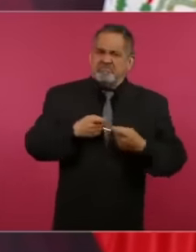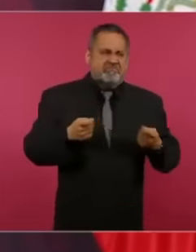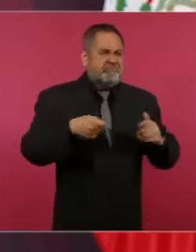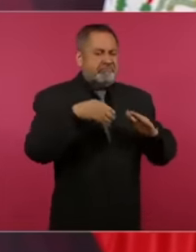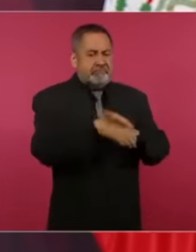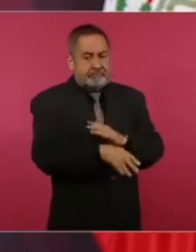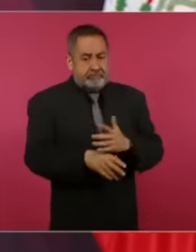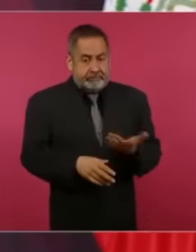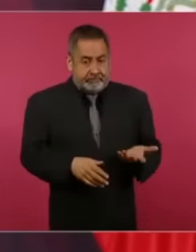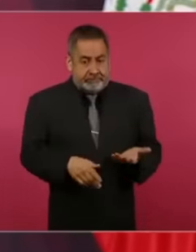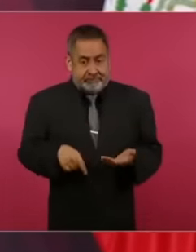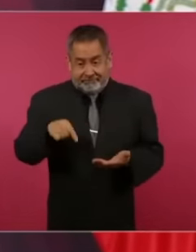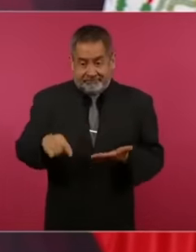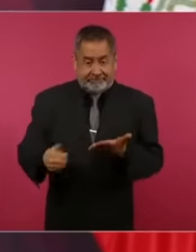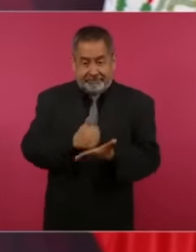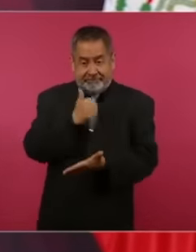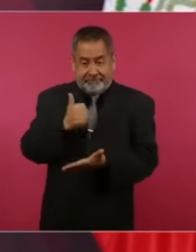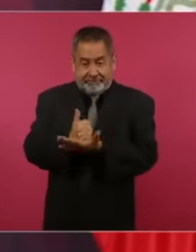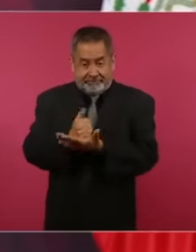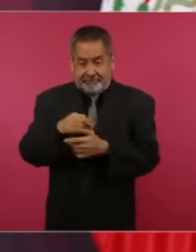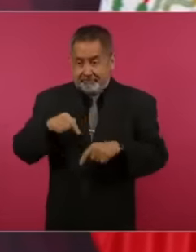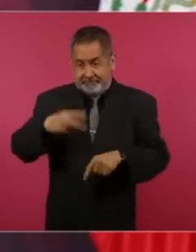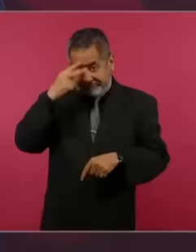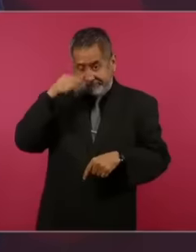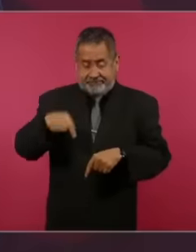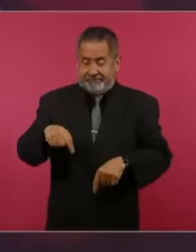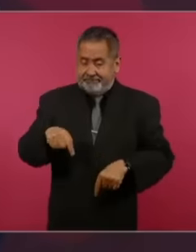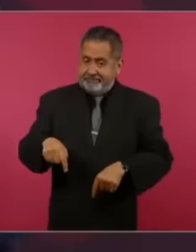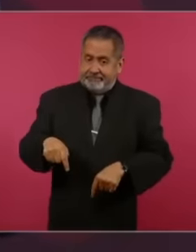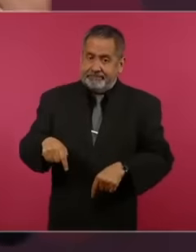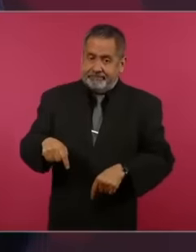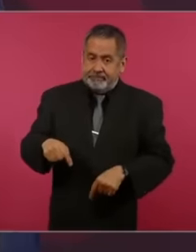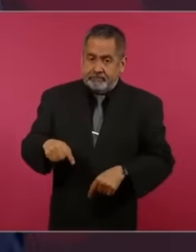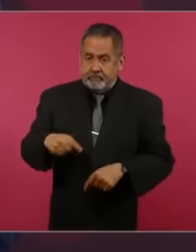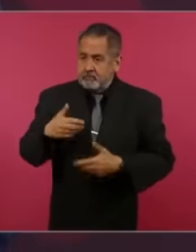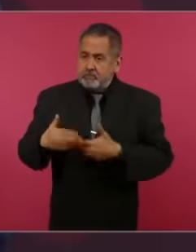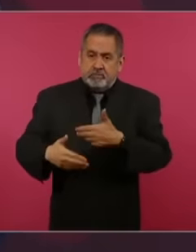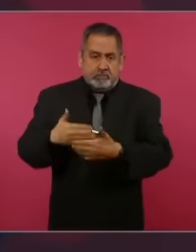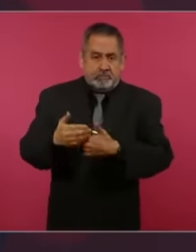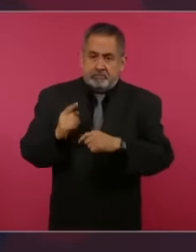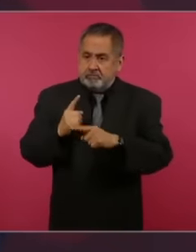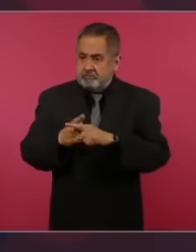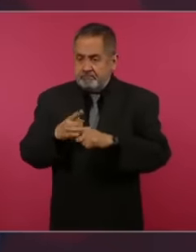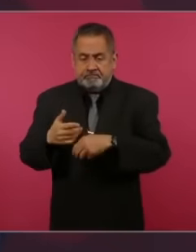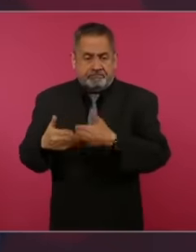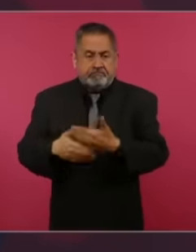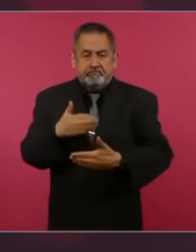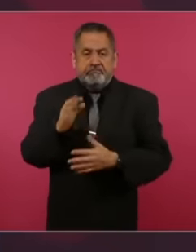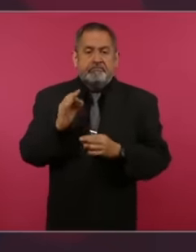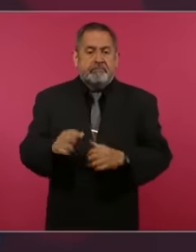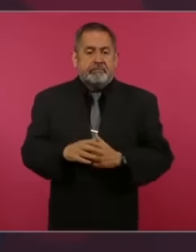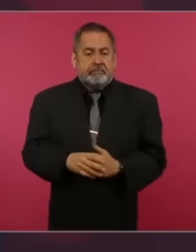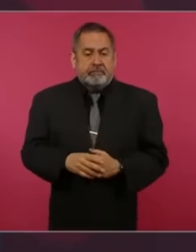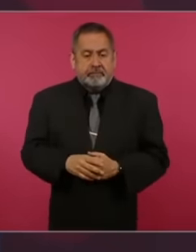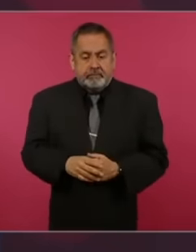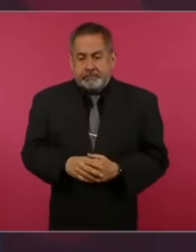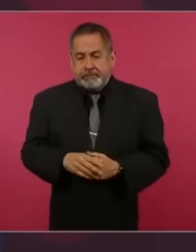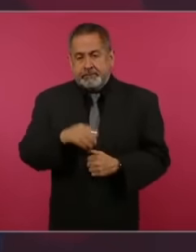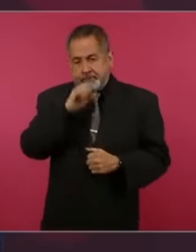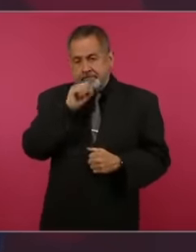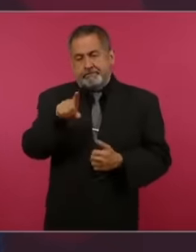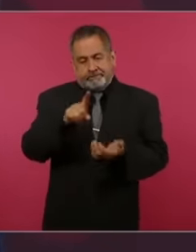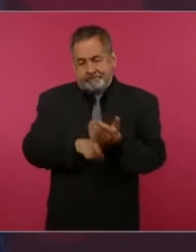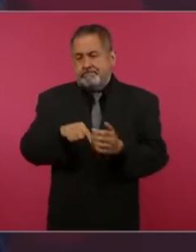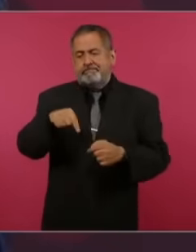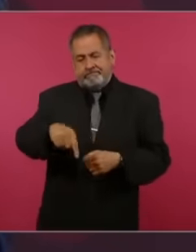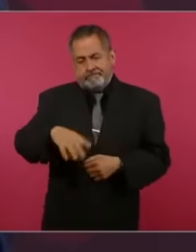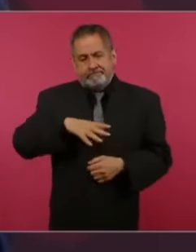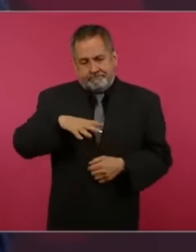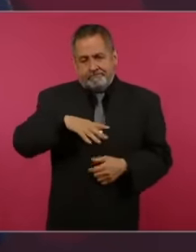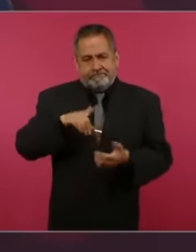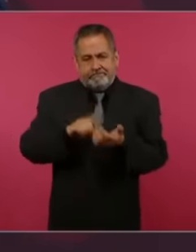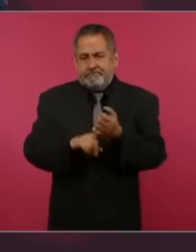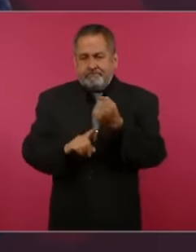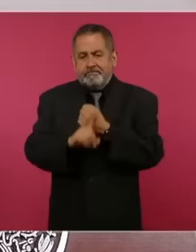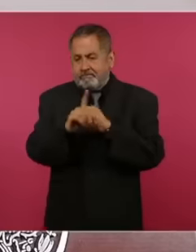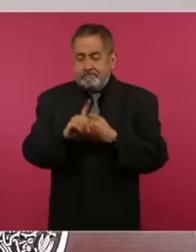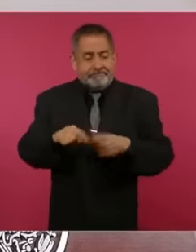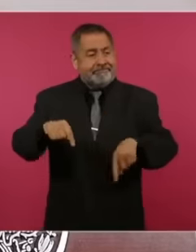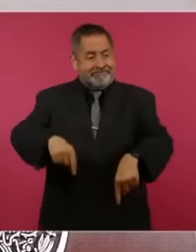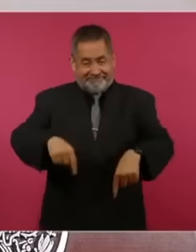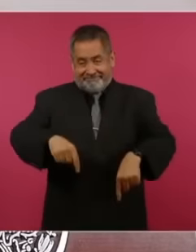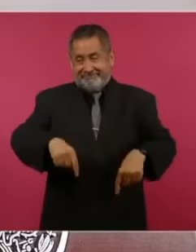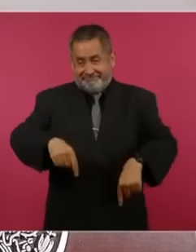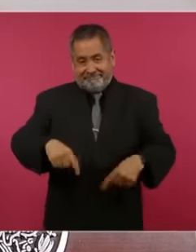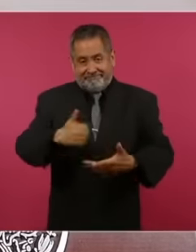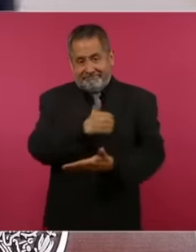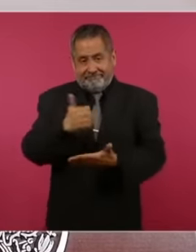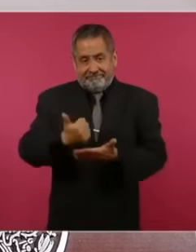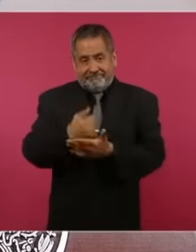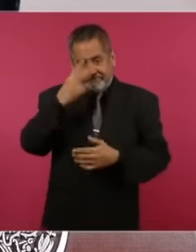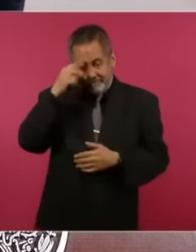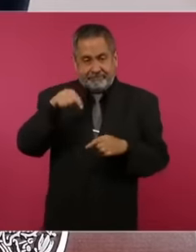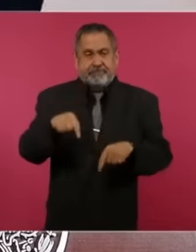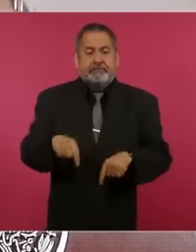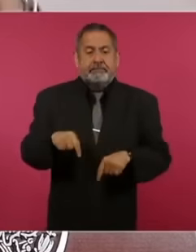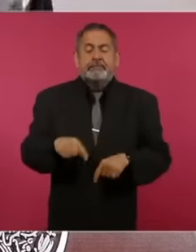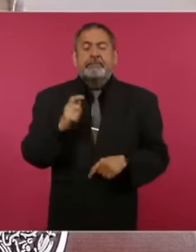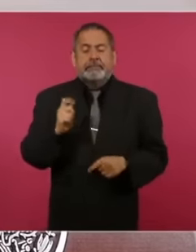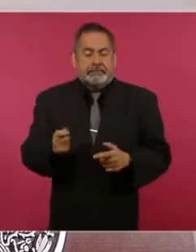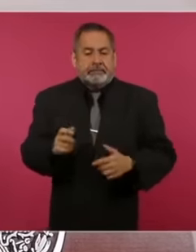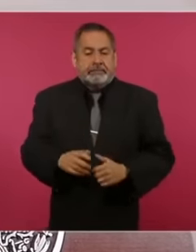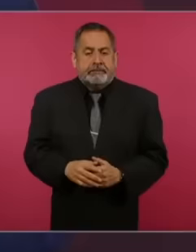that is so supportive, so fraternal, so progressive also has the problem that here it is where